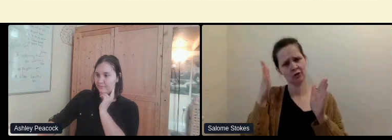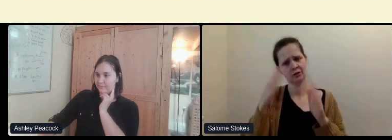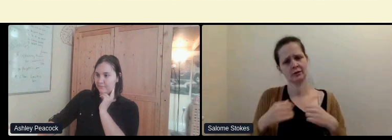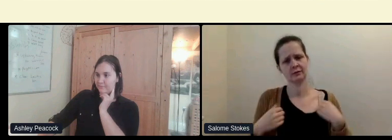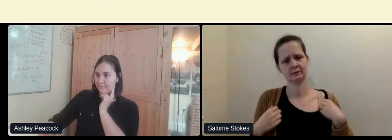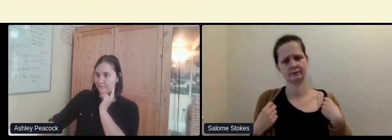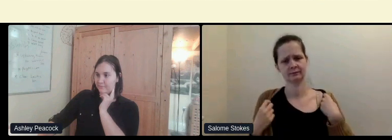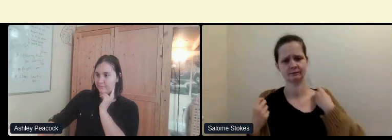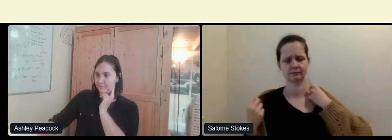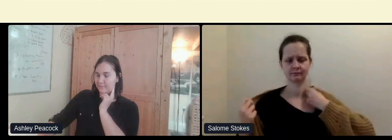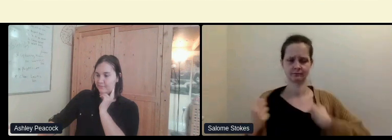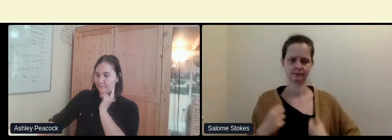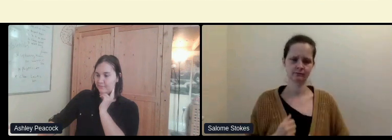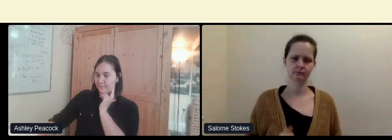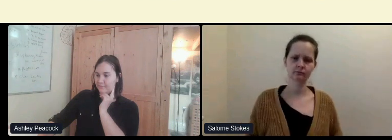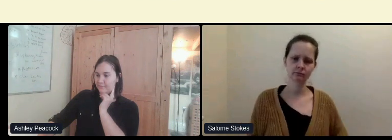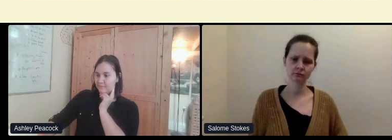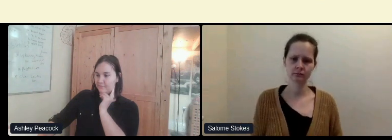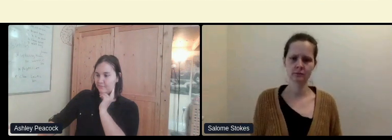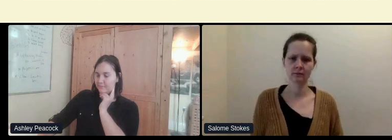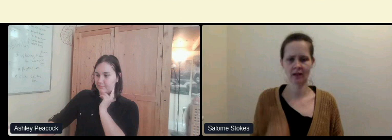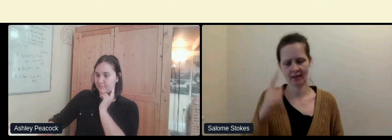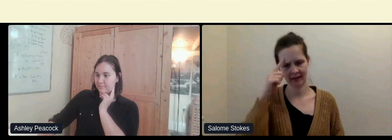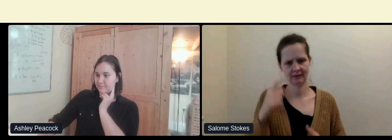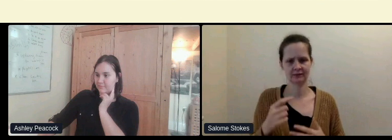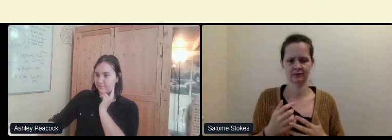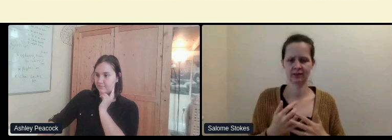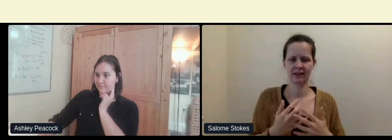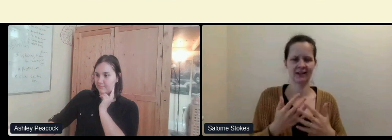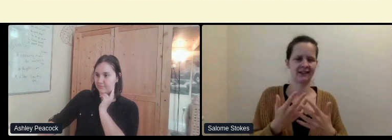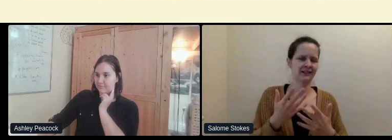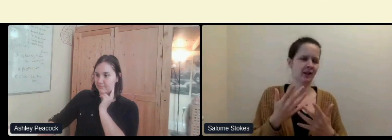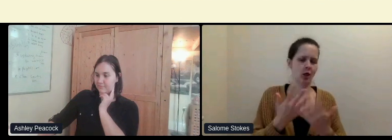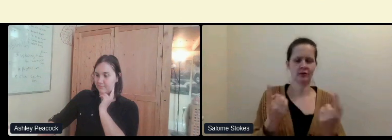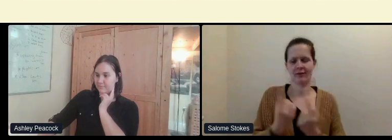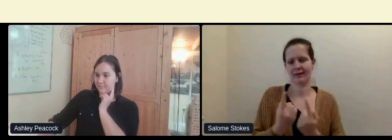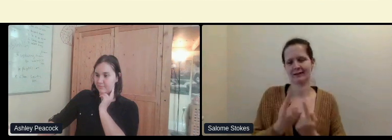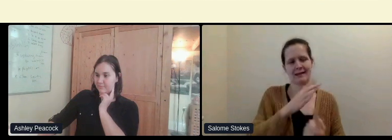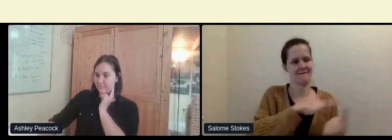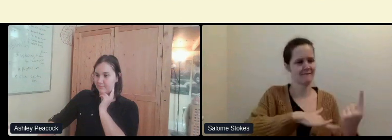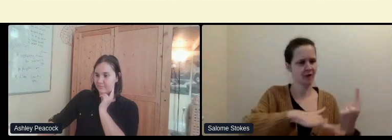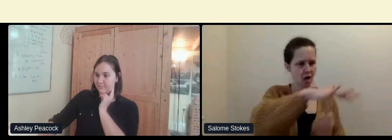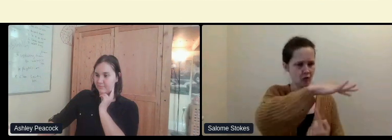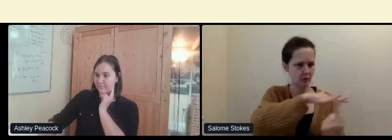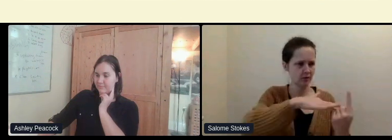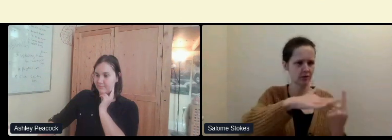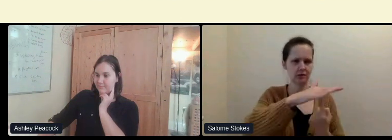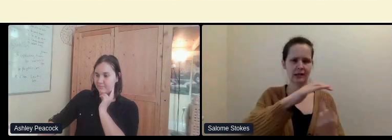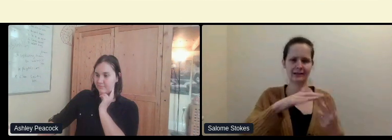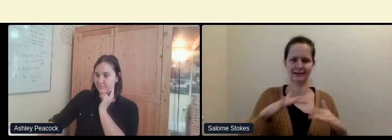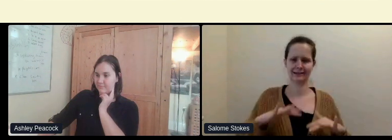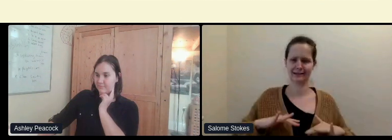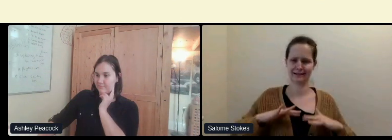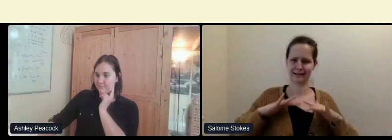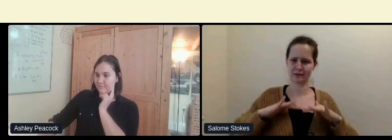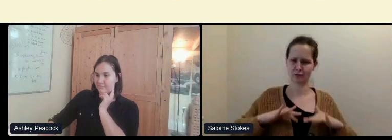in the kind of environment and the sensory element of it but I think it's also very